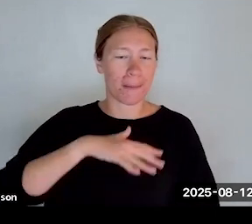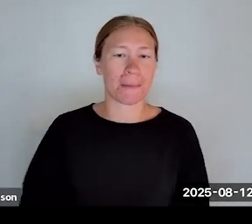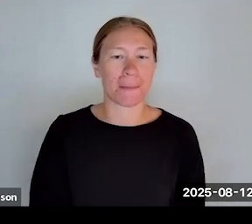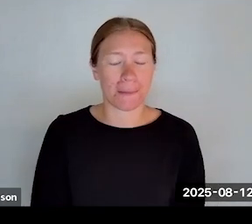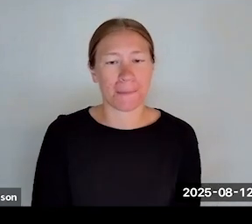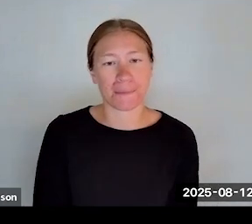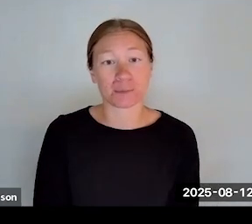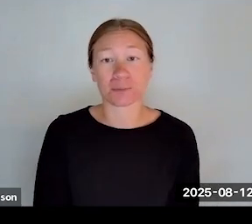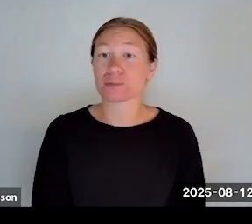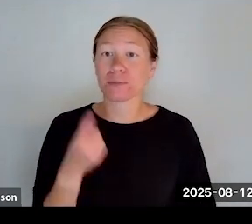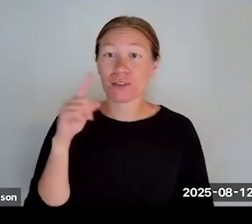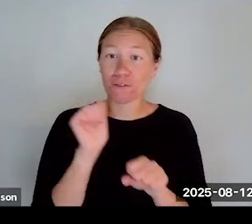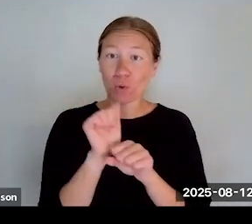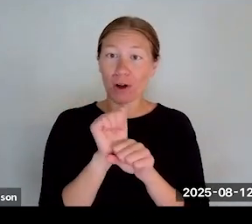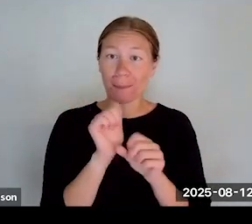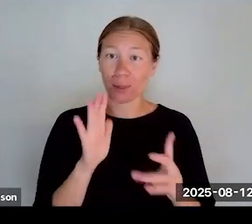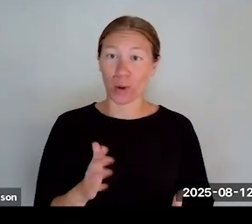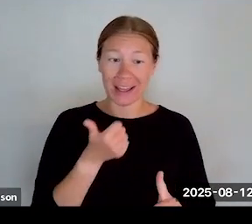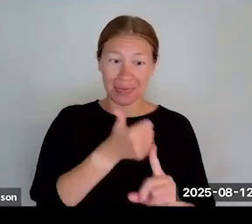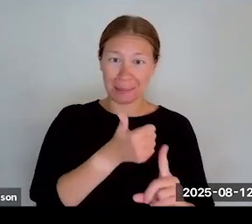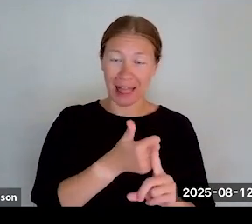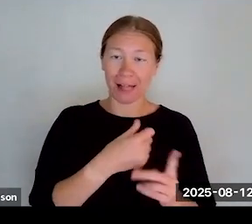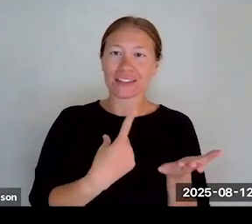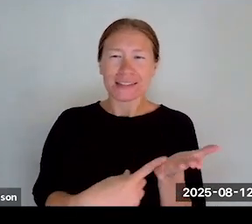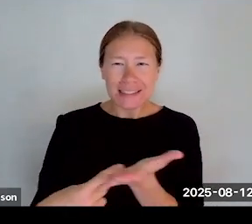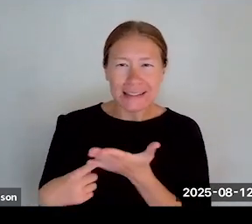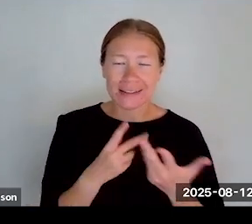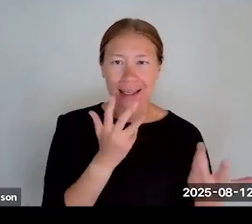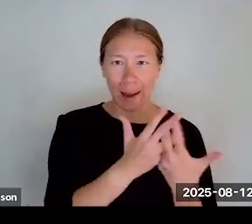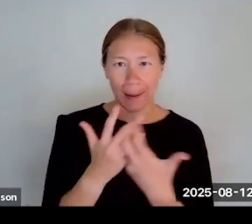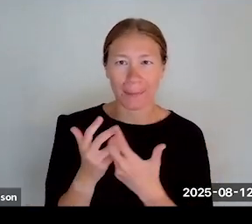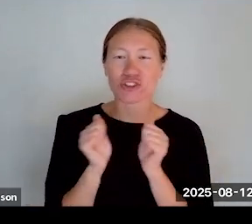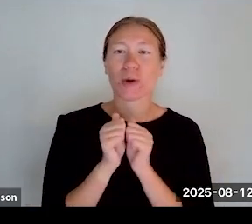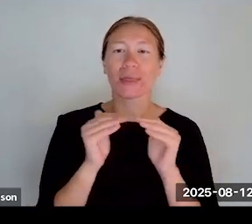When it comes to employees discussing their own accommodations with coworkers, it's important to understand